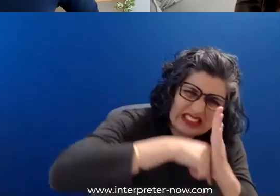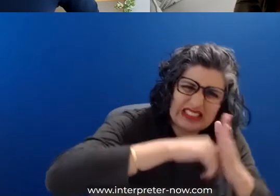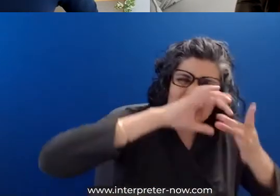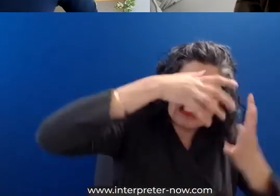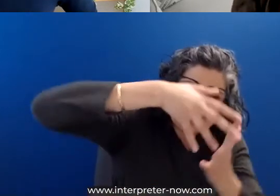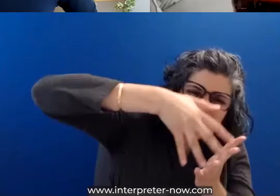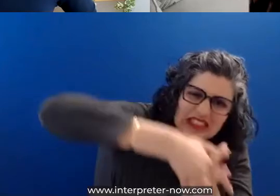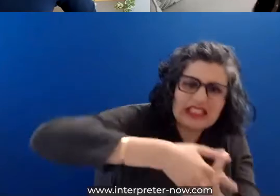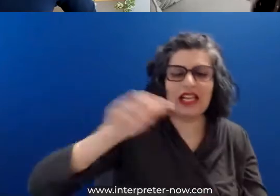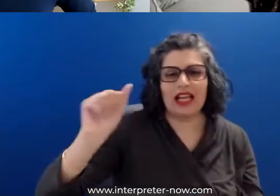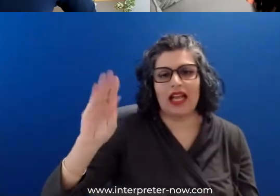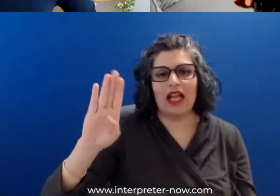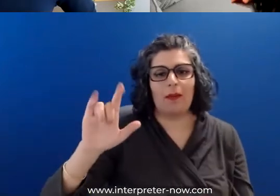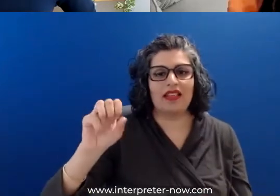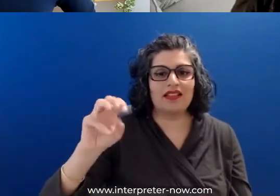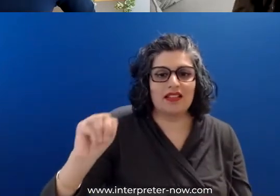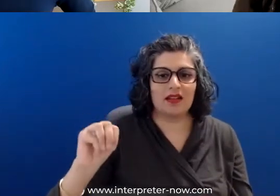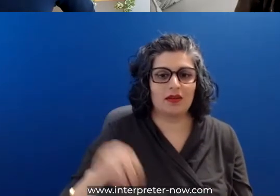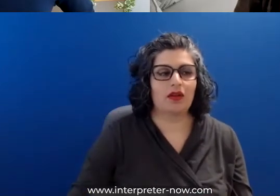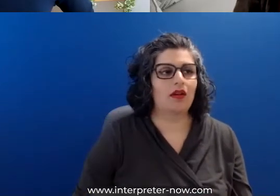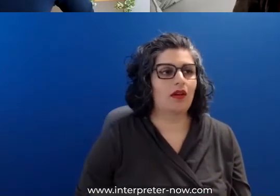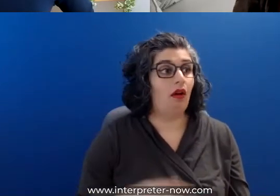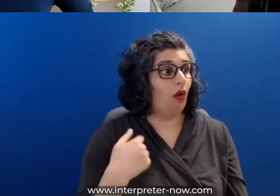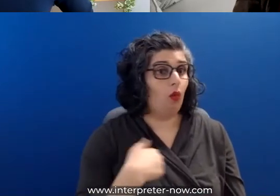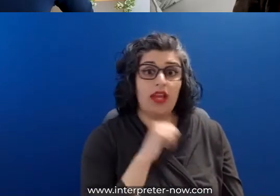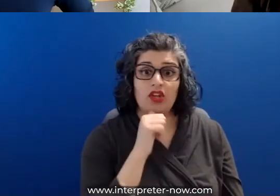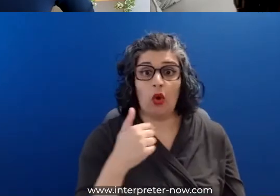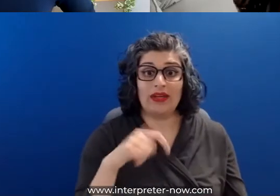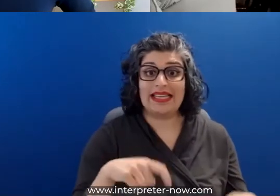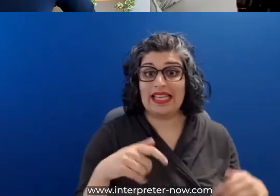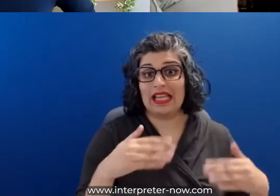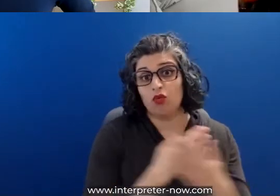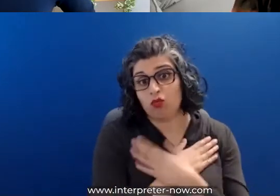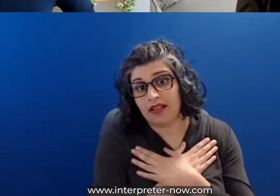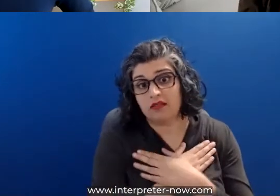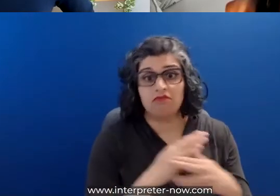The idea that we don't need rest, we don't need breaks. That a better worker is one that